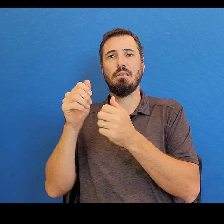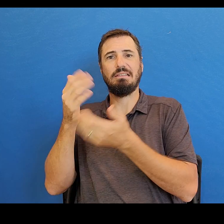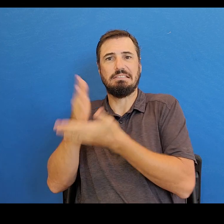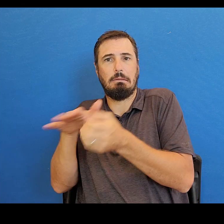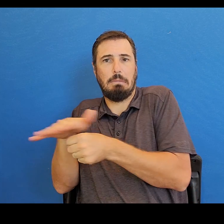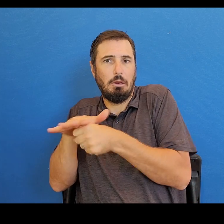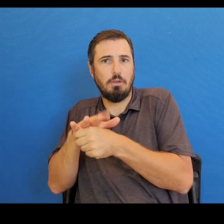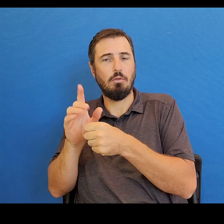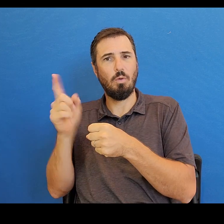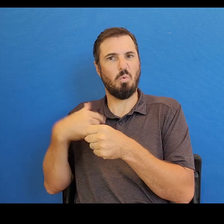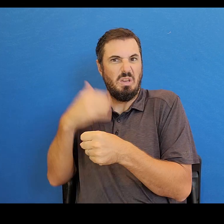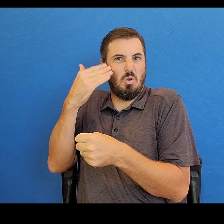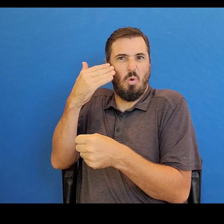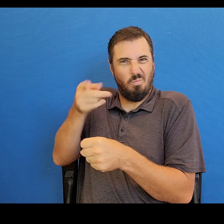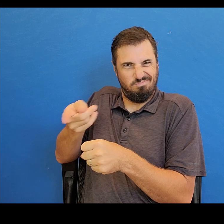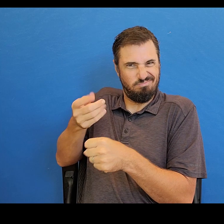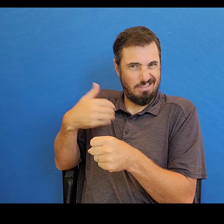the last 14 days are also eligible